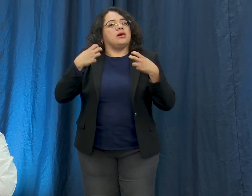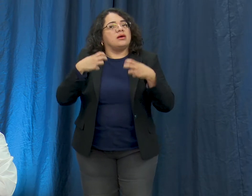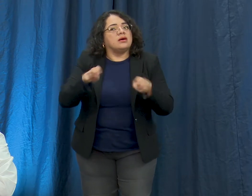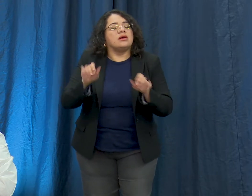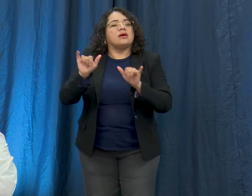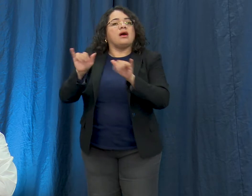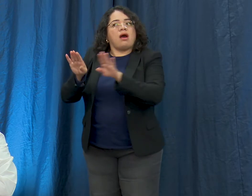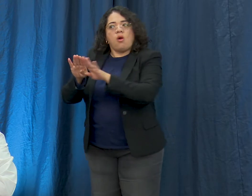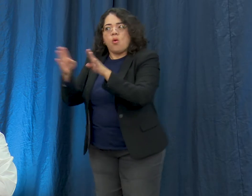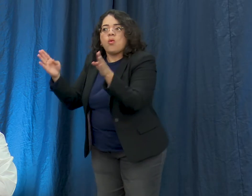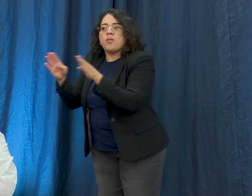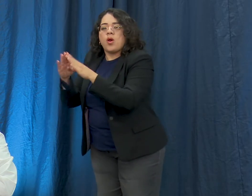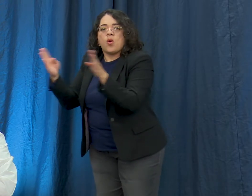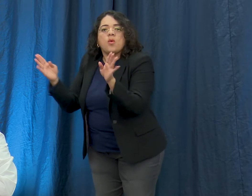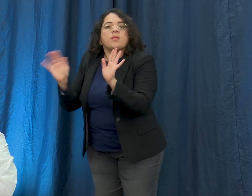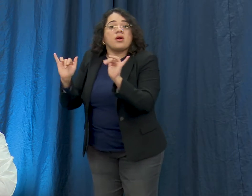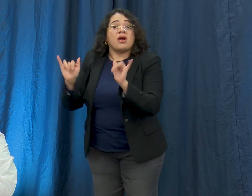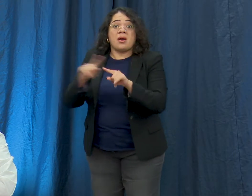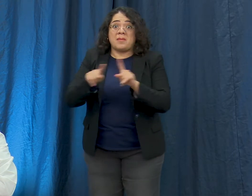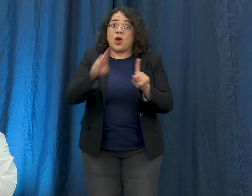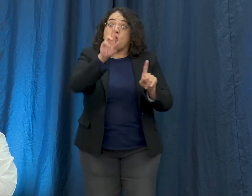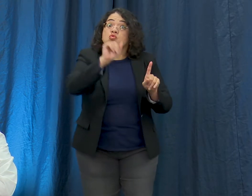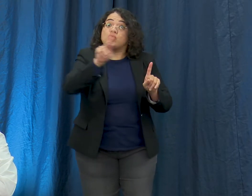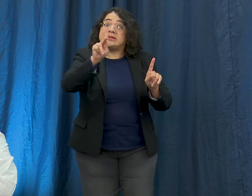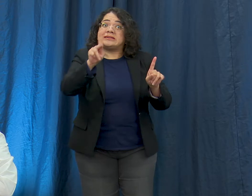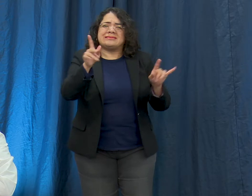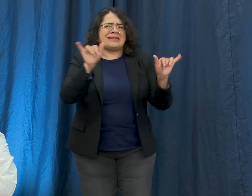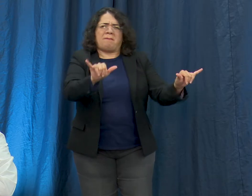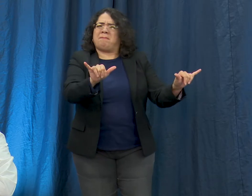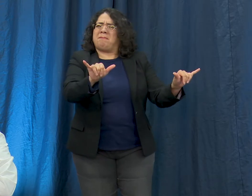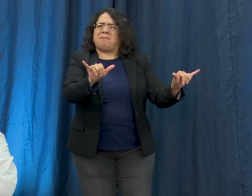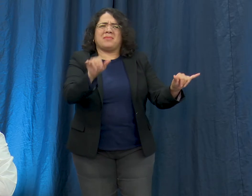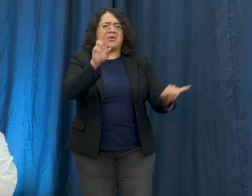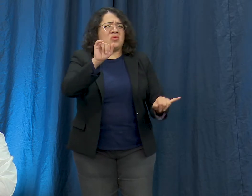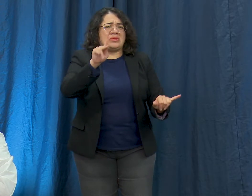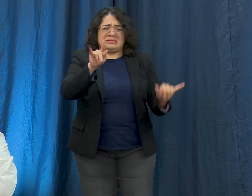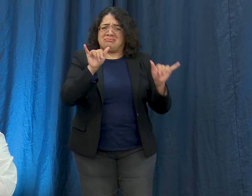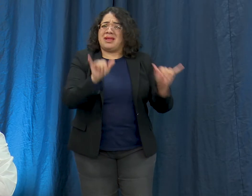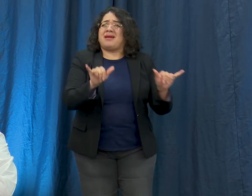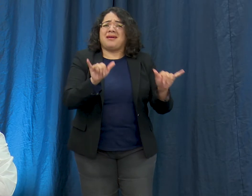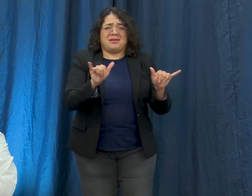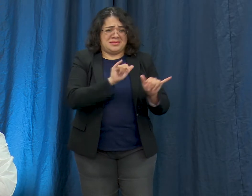risk now as it did before a few weeks ago. We're slowly and